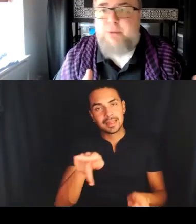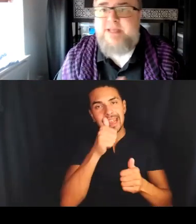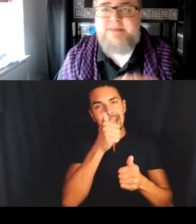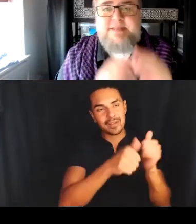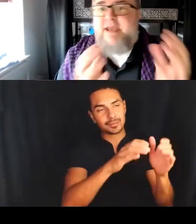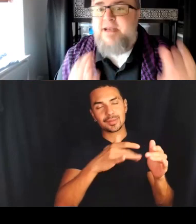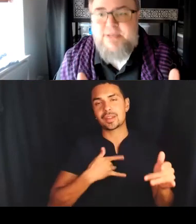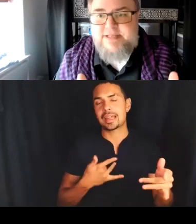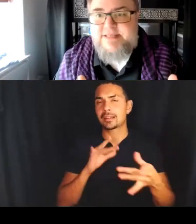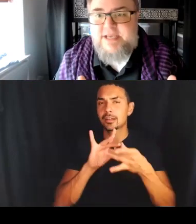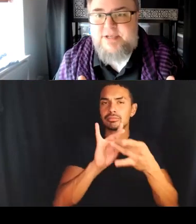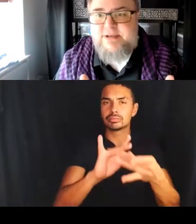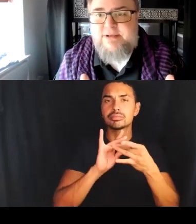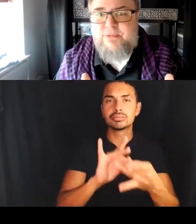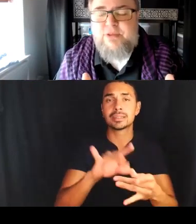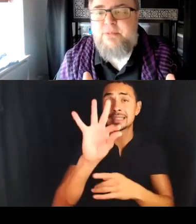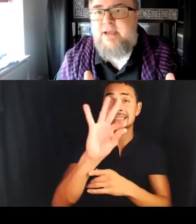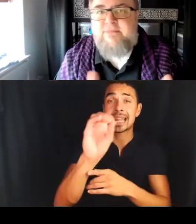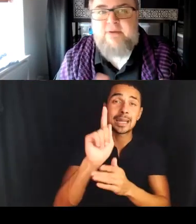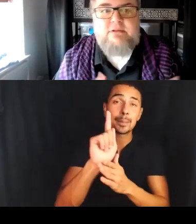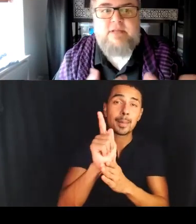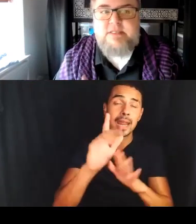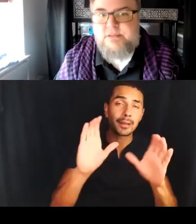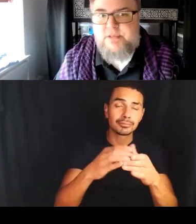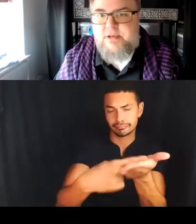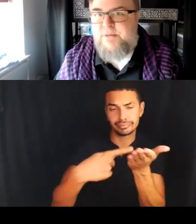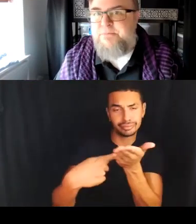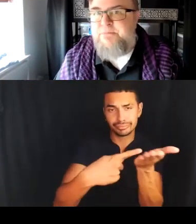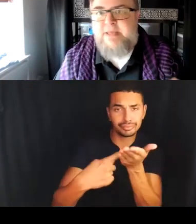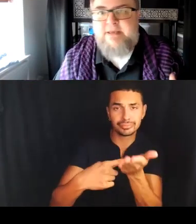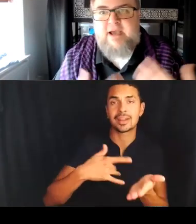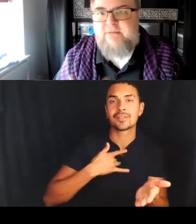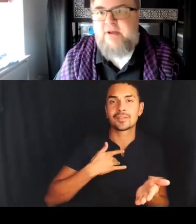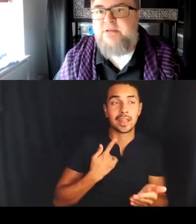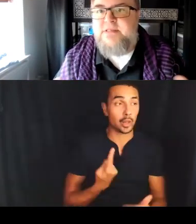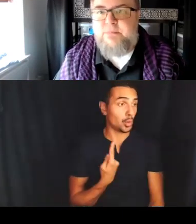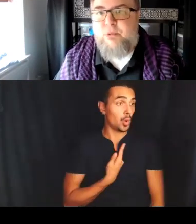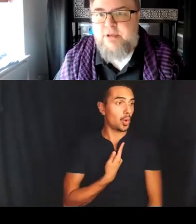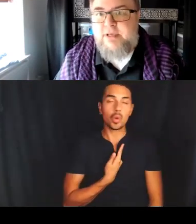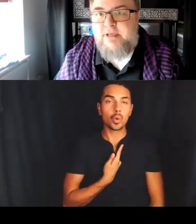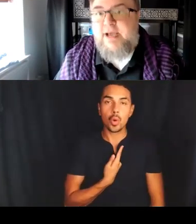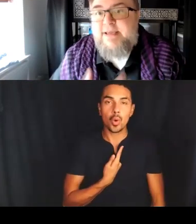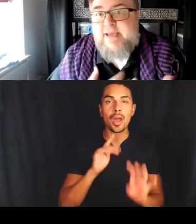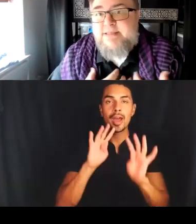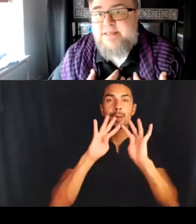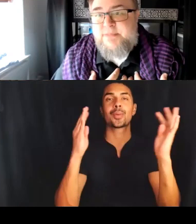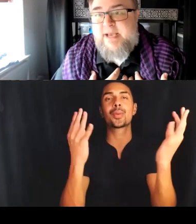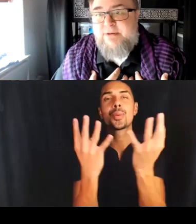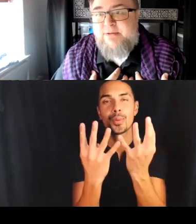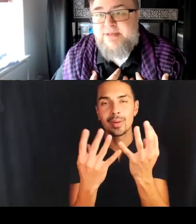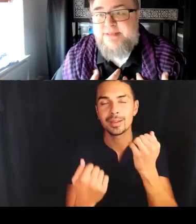that were in this 90-minute session with me. I felt less alone, I felt supported, I got something out of this."